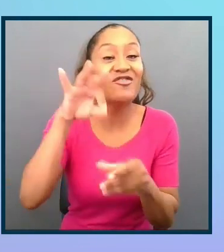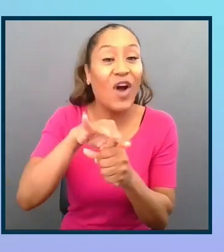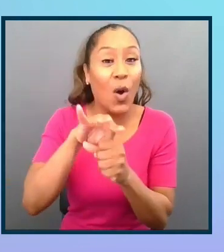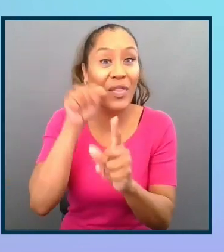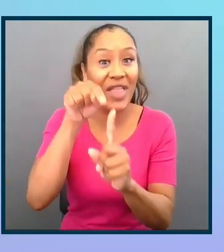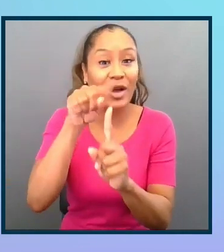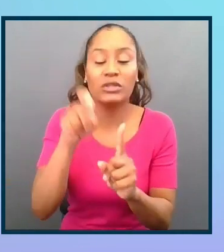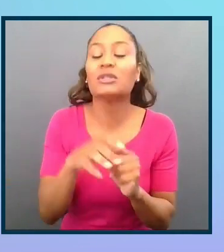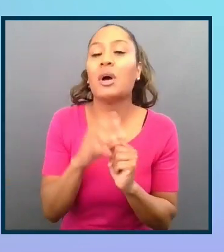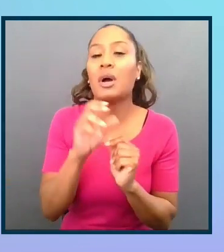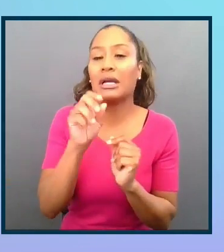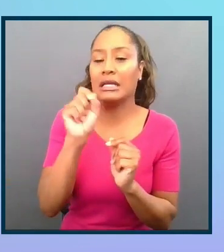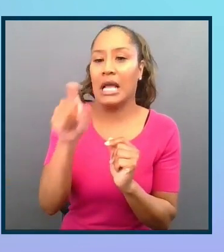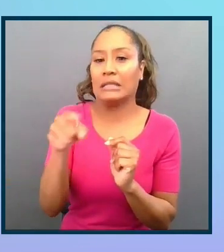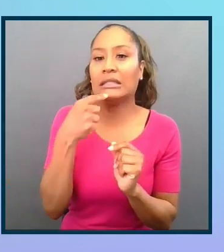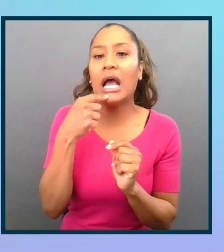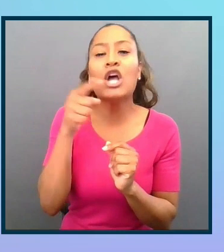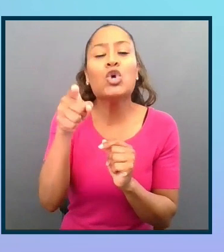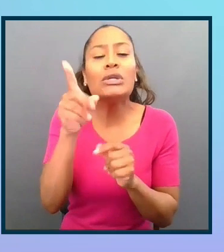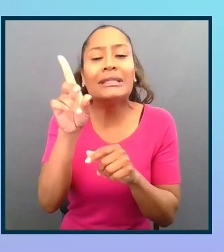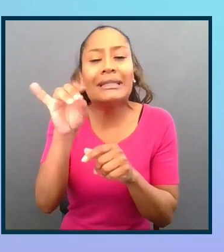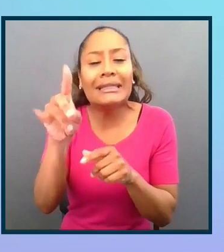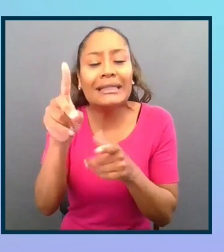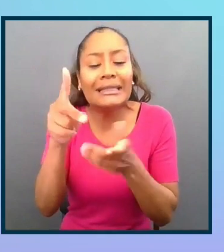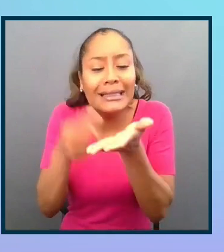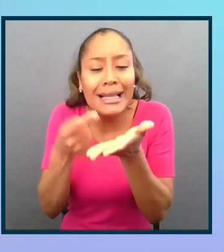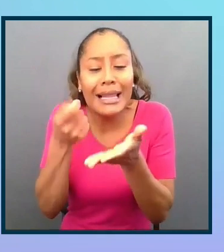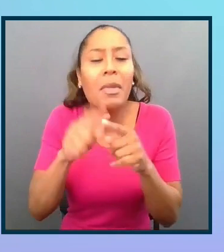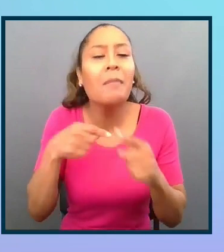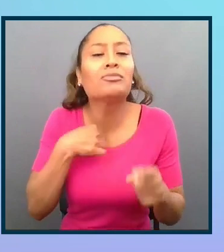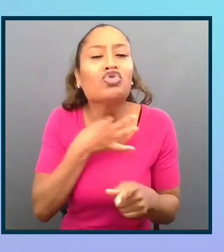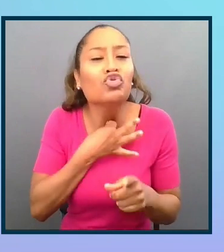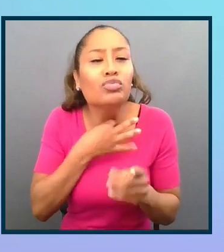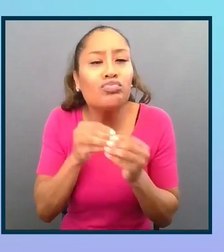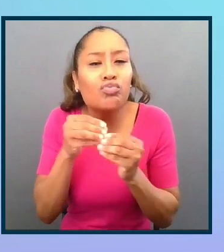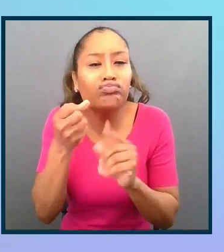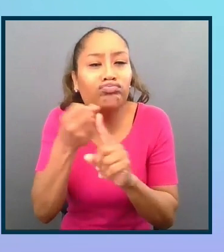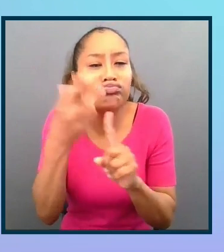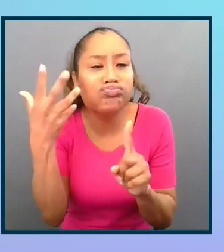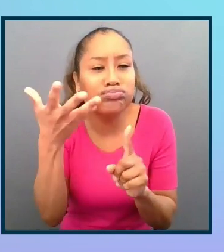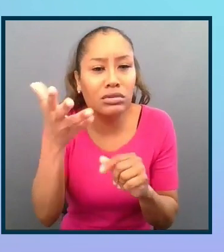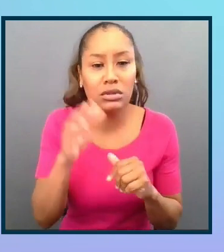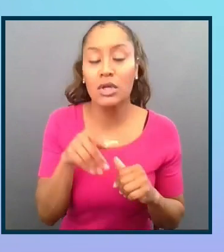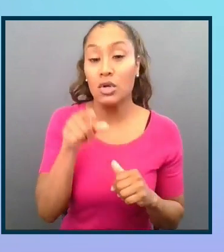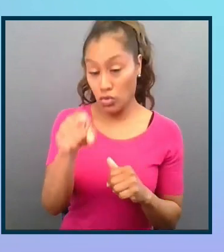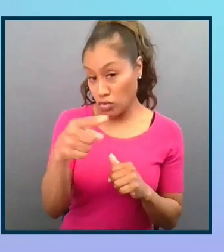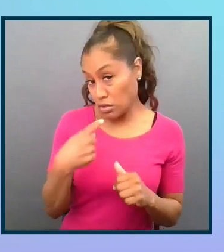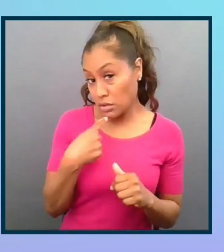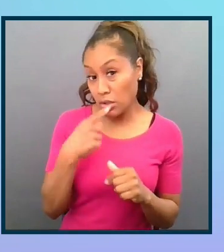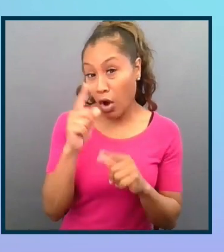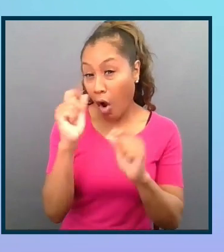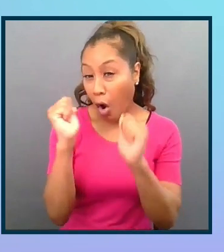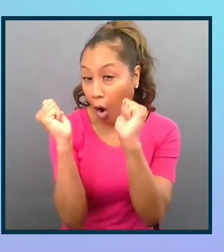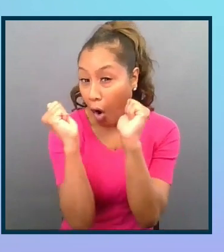You addressed this a little bit, but I'm curious to hear you expand. So the question is, shouldn't all designers or roles